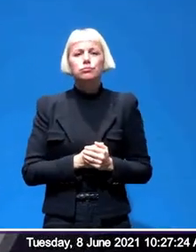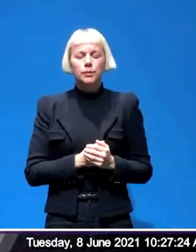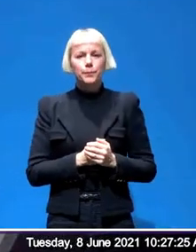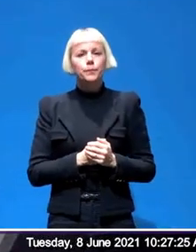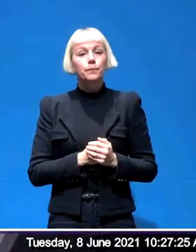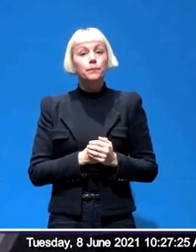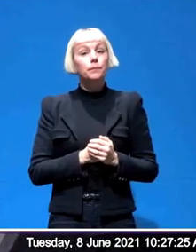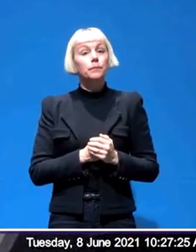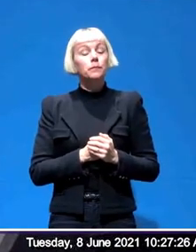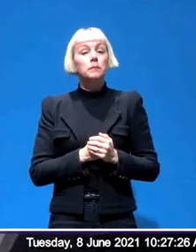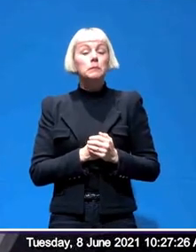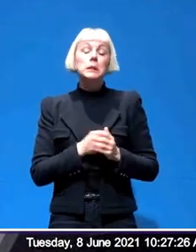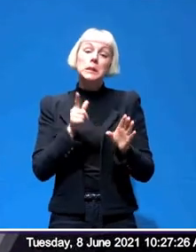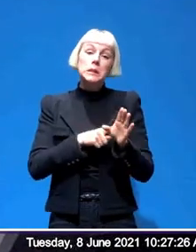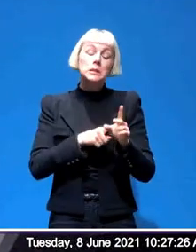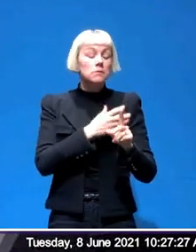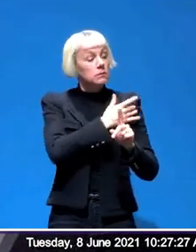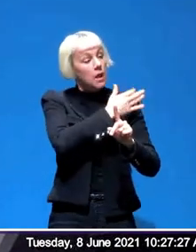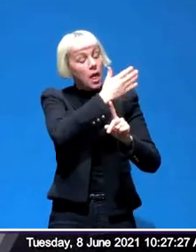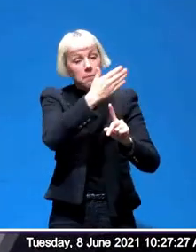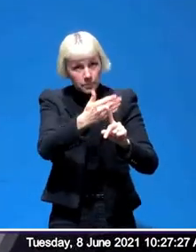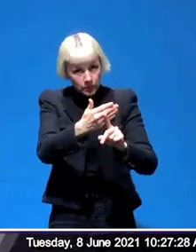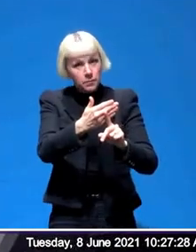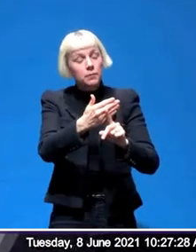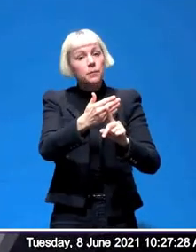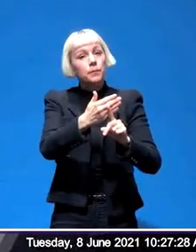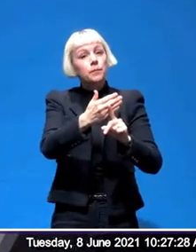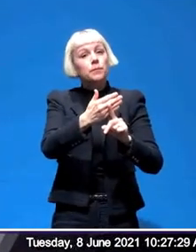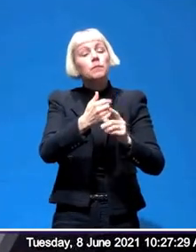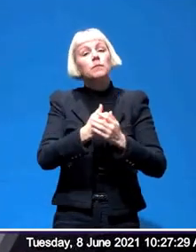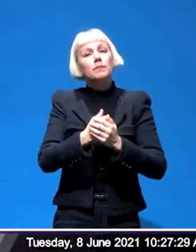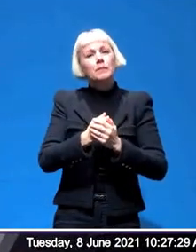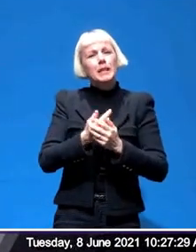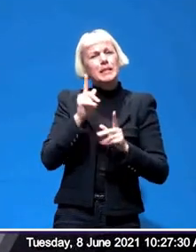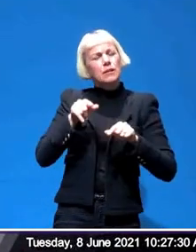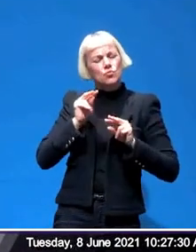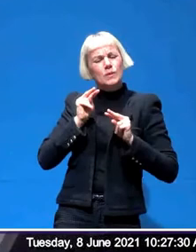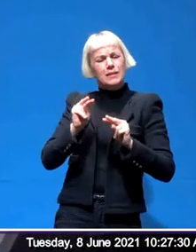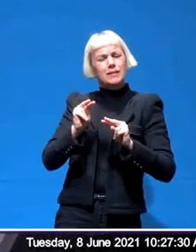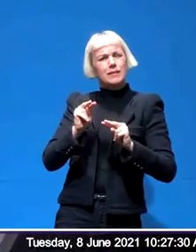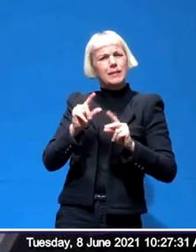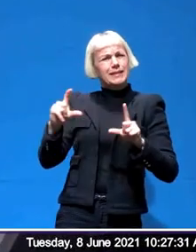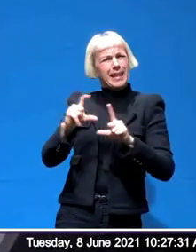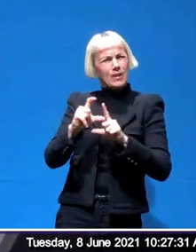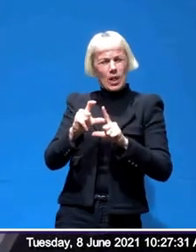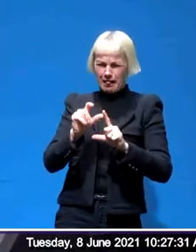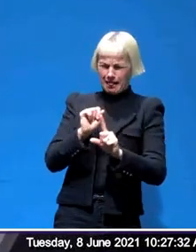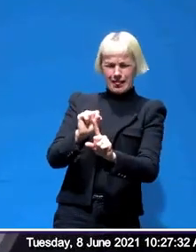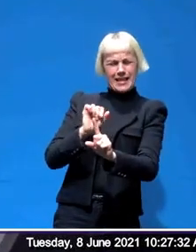Over the time Daniel lived at N Street, I found his standard of grooming and hygiene could be quite variable.